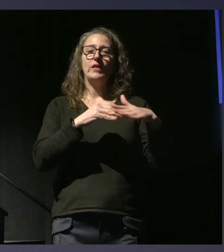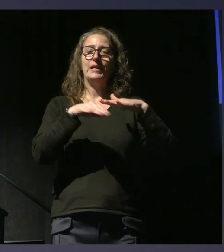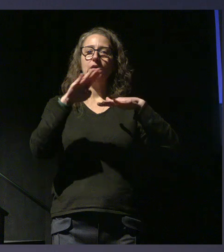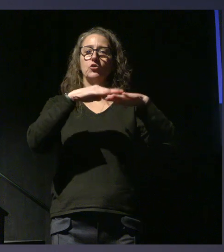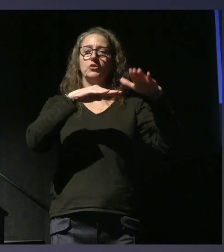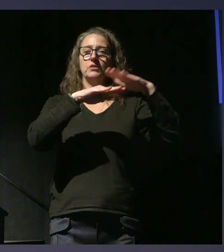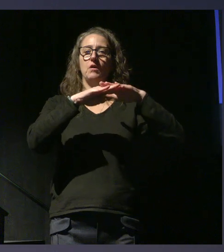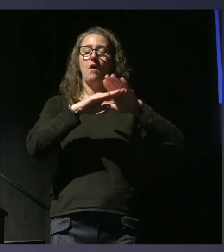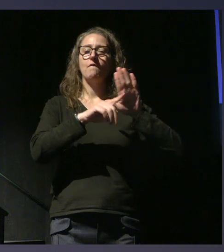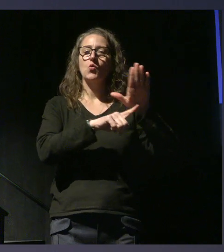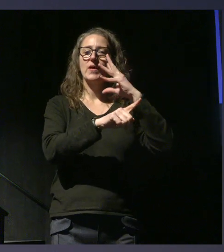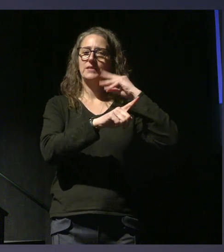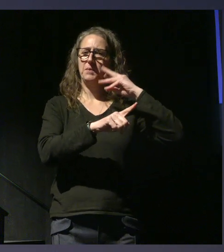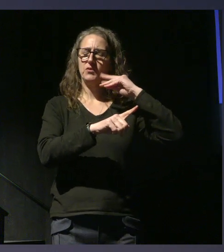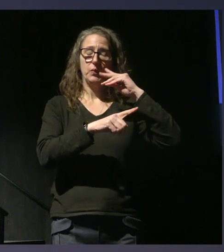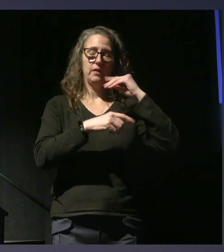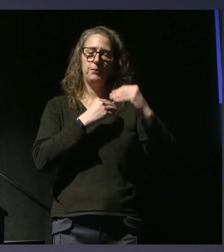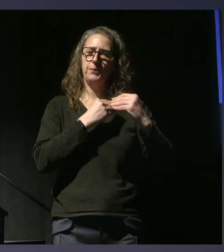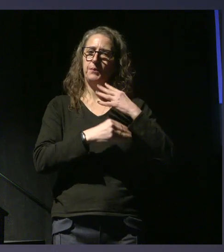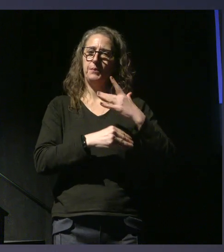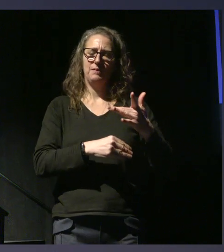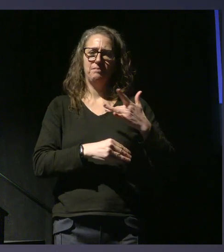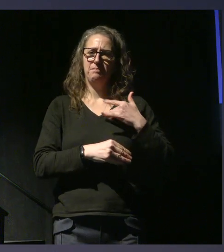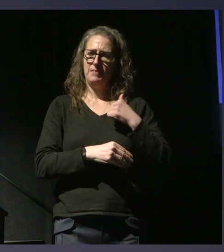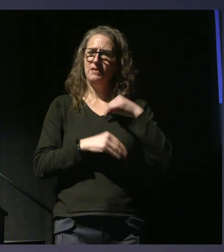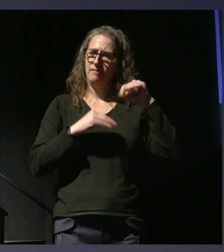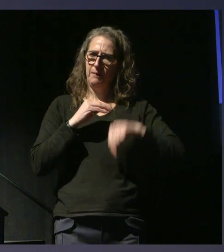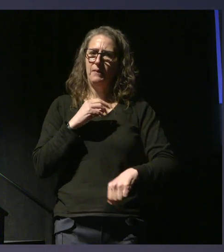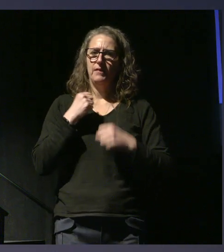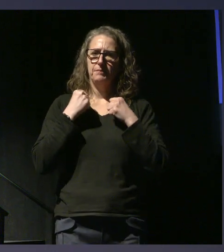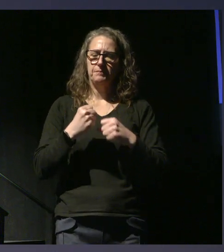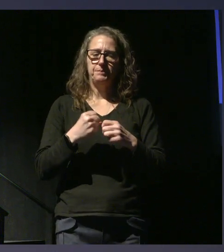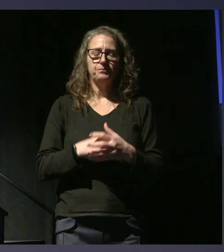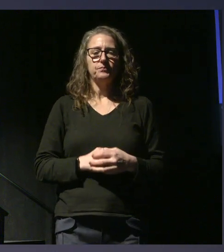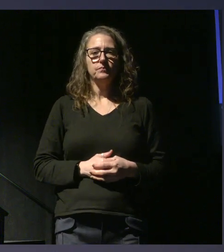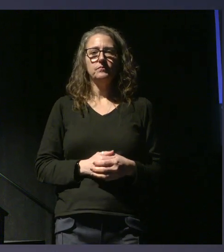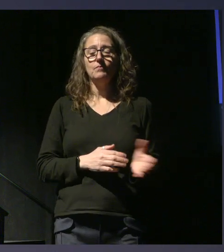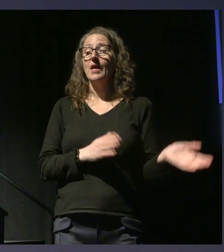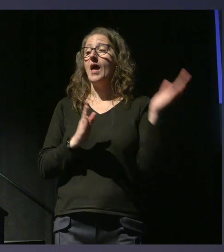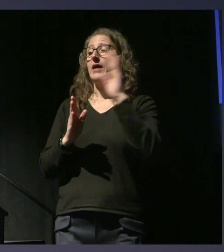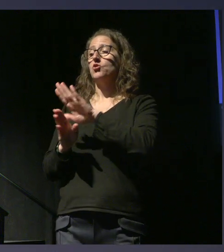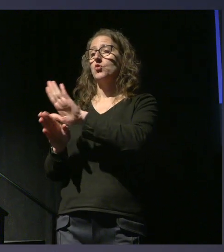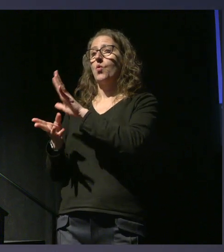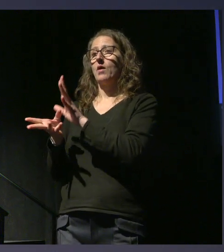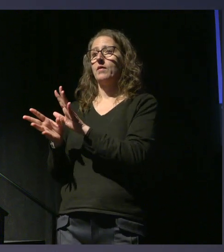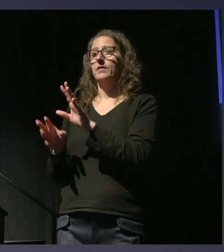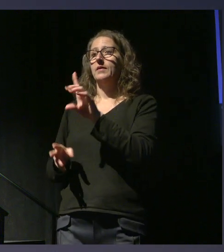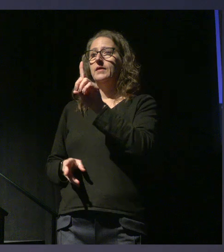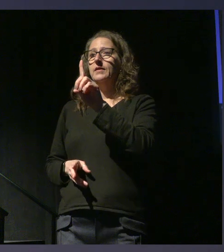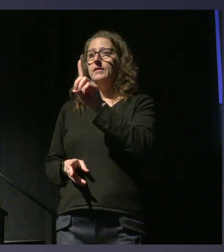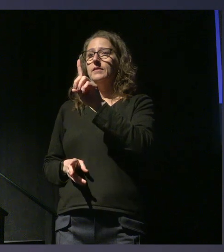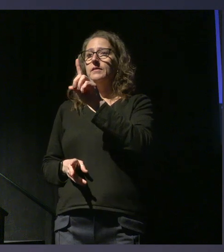that spoke to me deeply. Kai Chang, your beautiful book, so different in its structure and form.